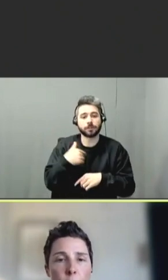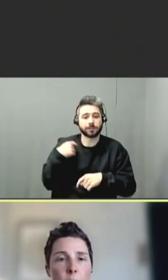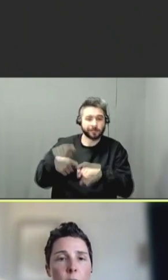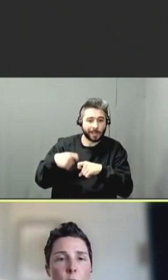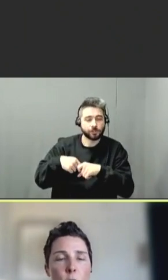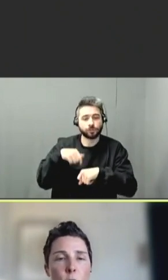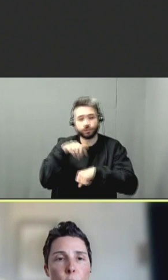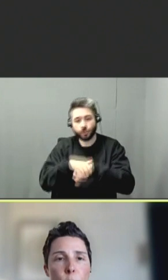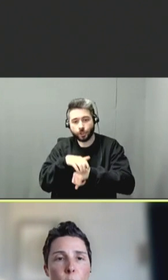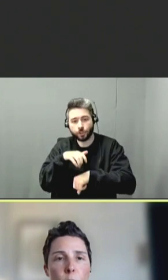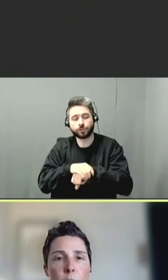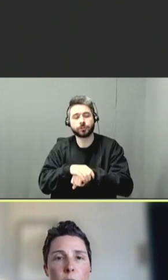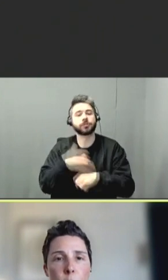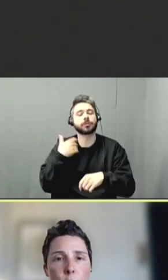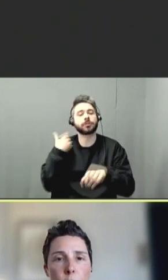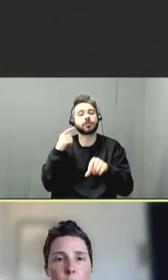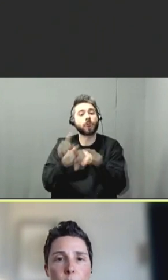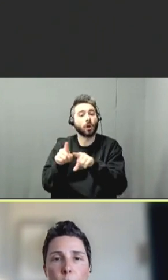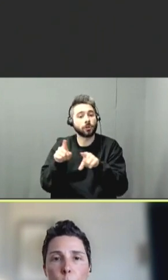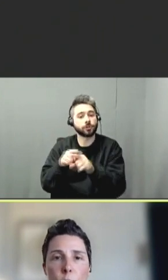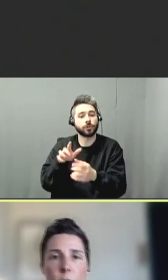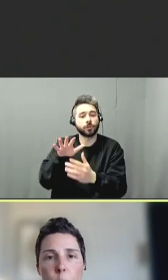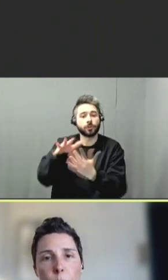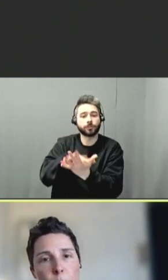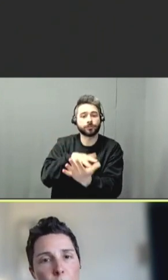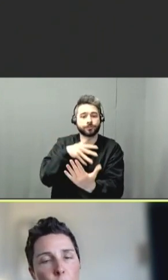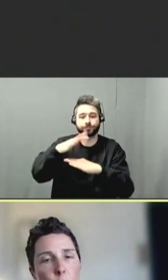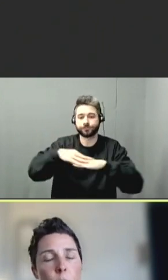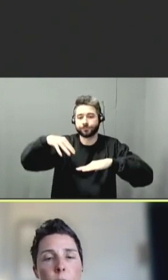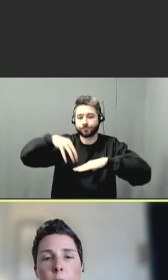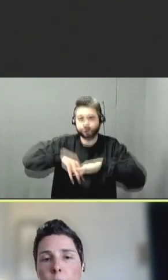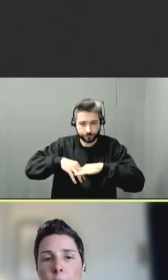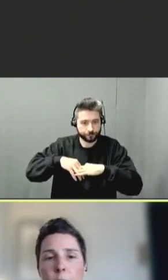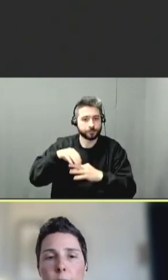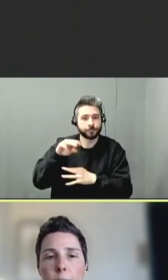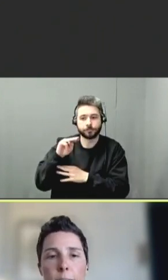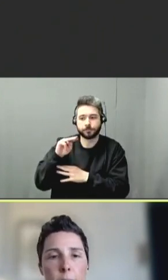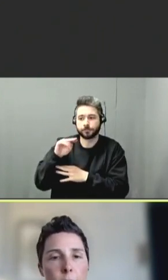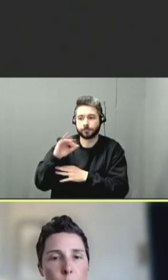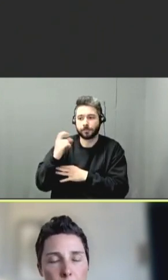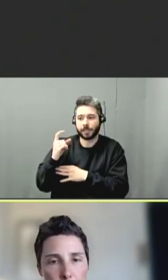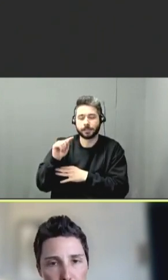and then it's also indigenous languages like Mixteco [phonetic sp]. The next slide, please.